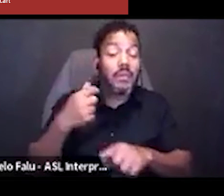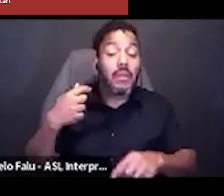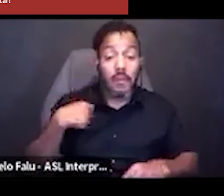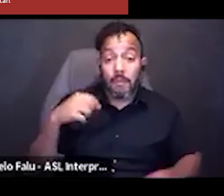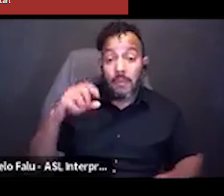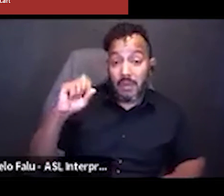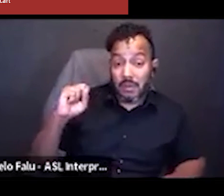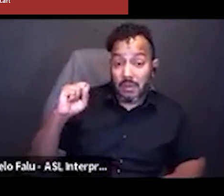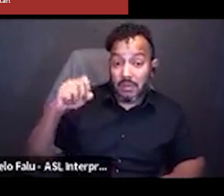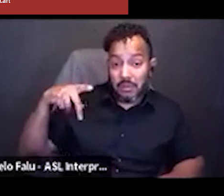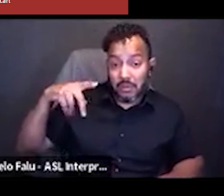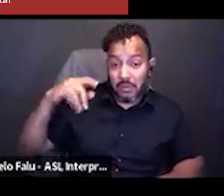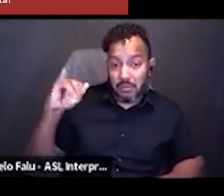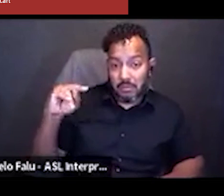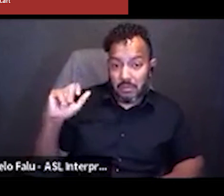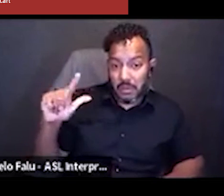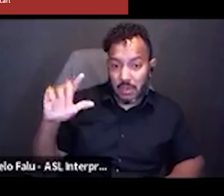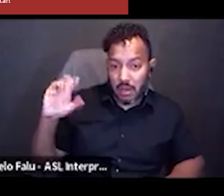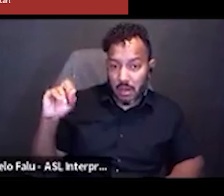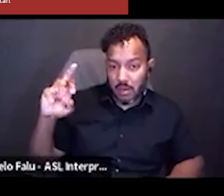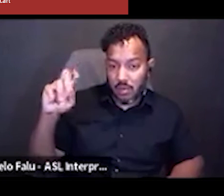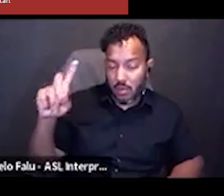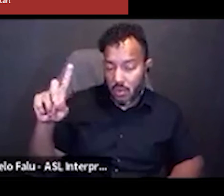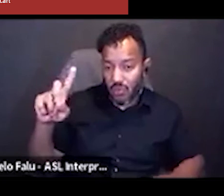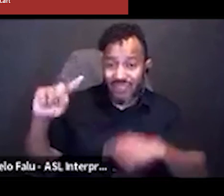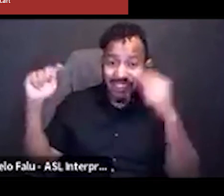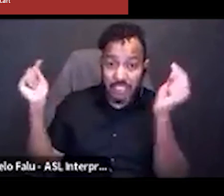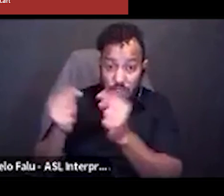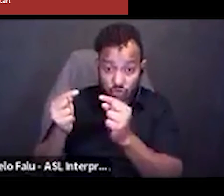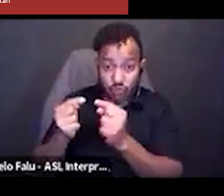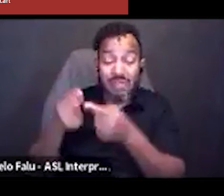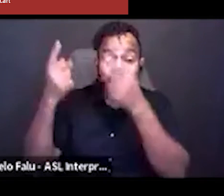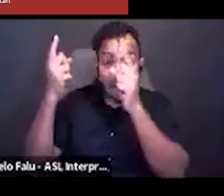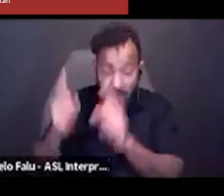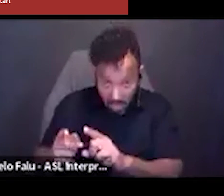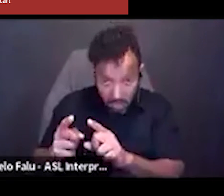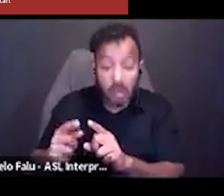Wasn't until I knew that individuals suffered from autism or maybe not suffering but they